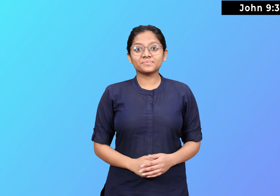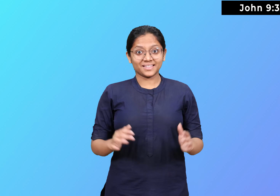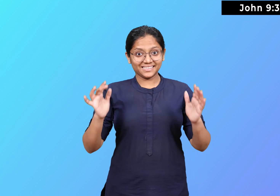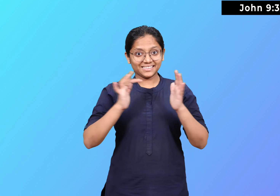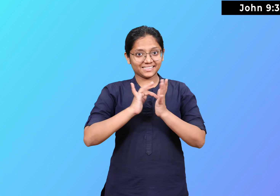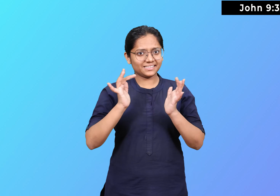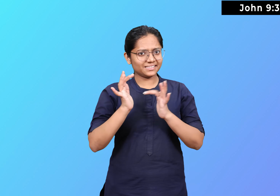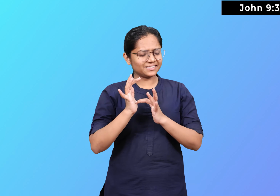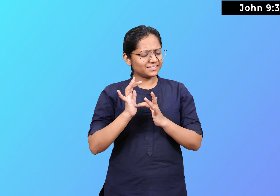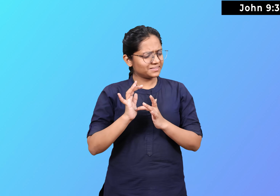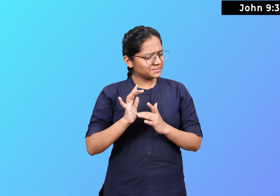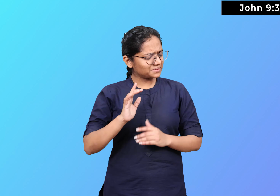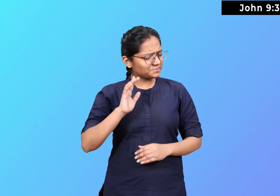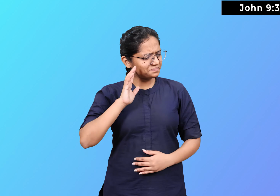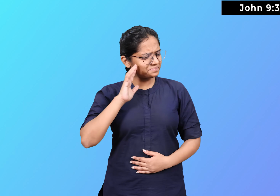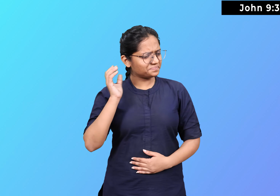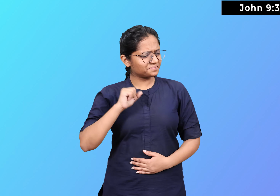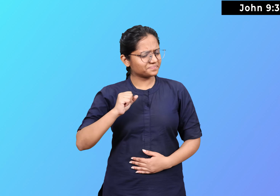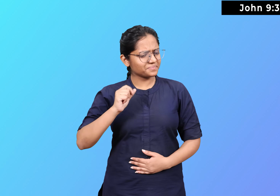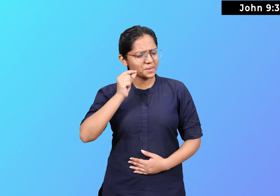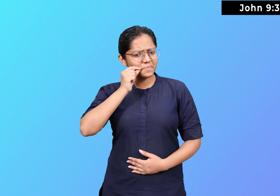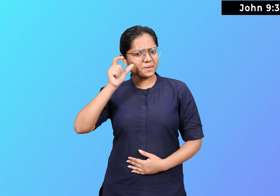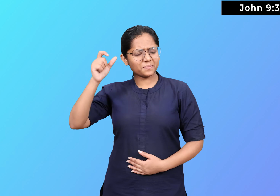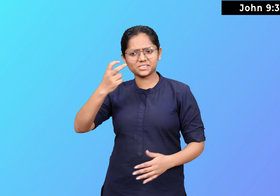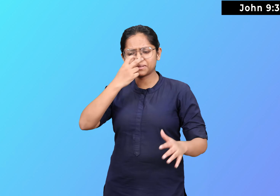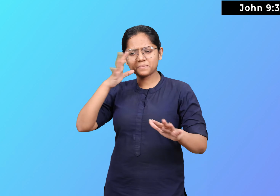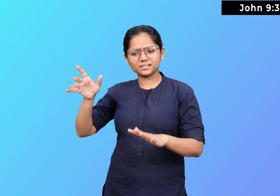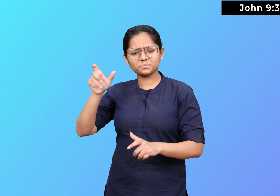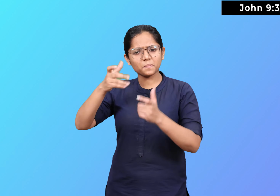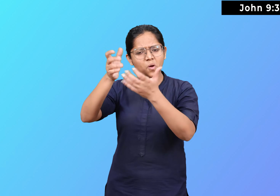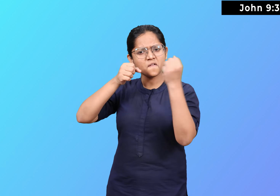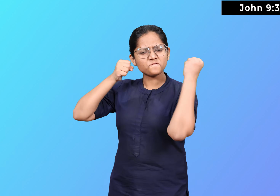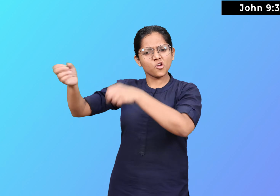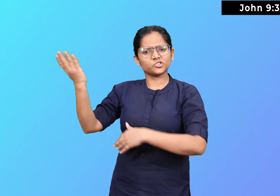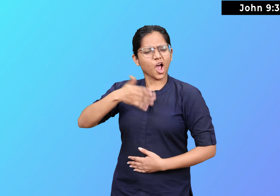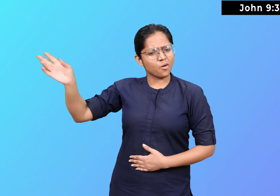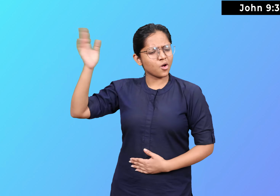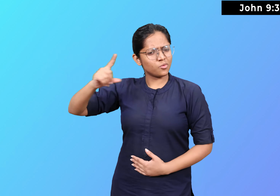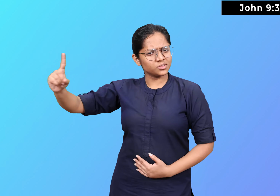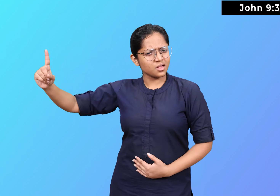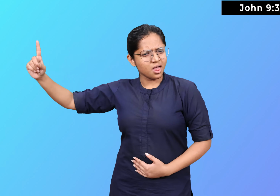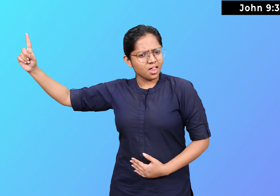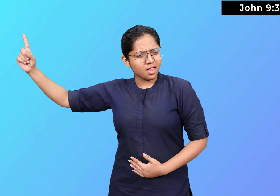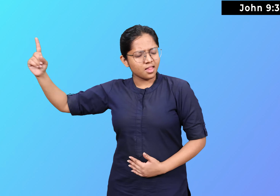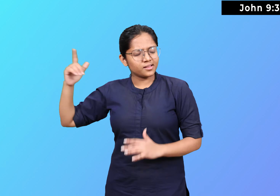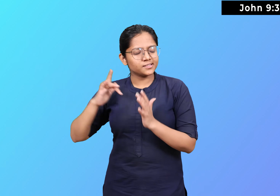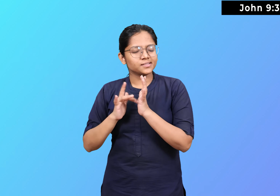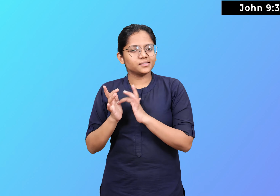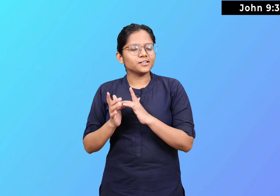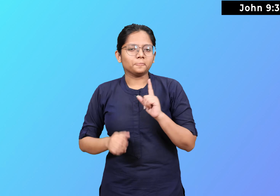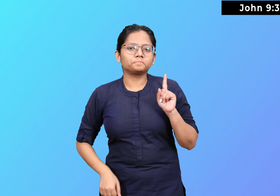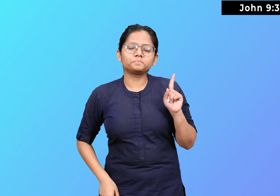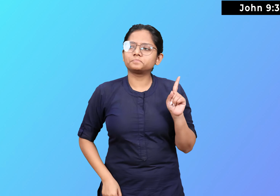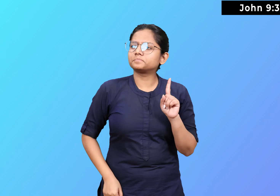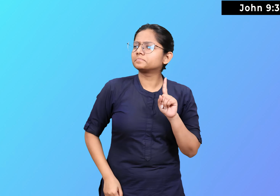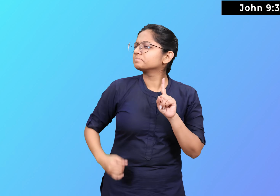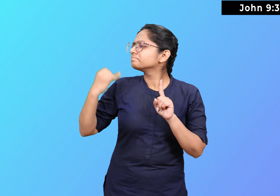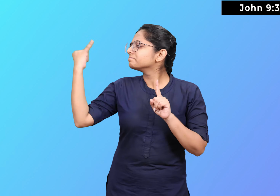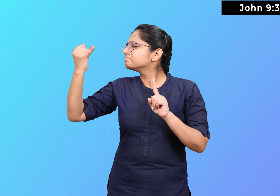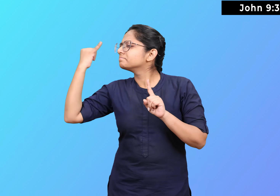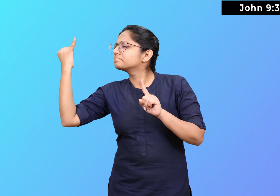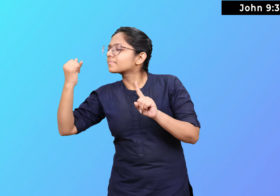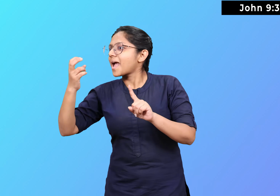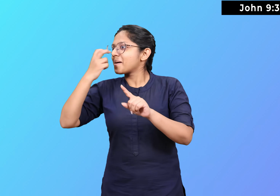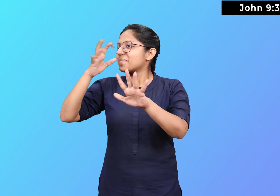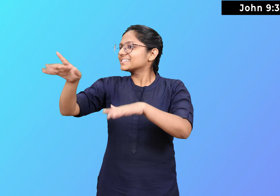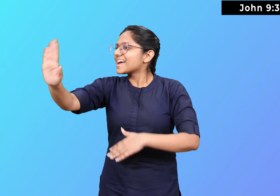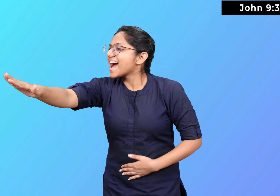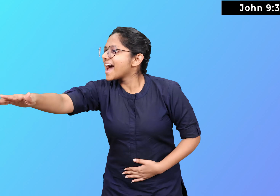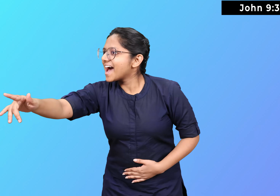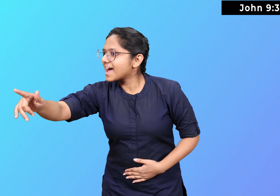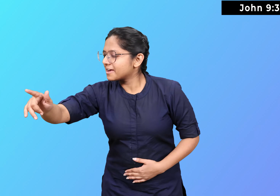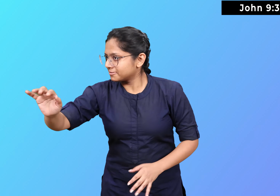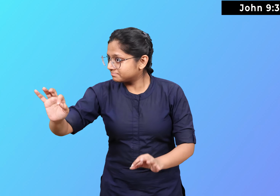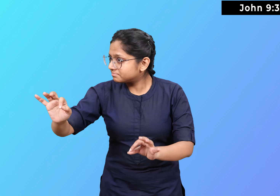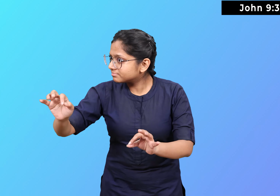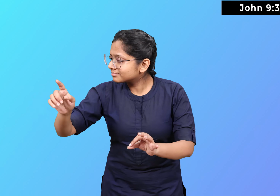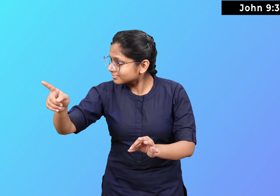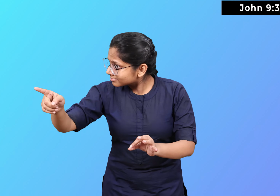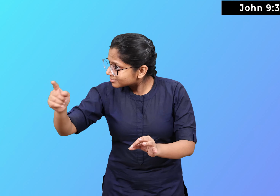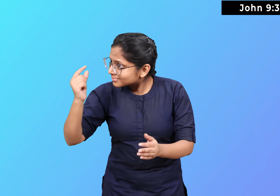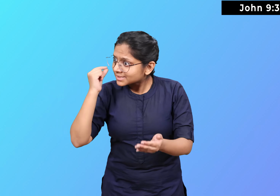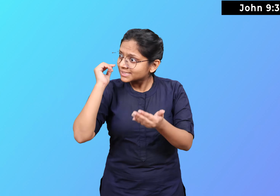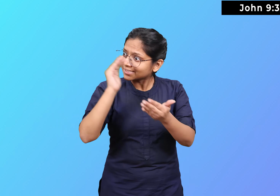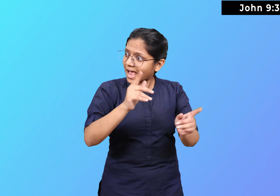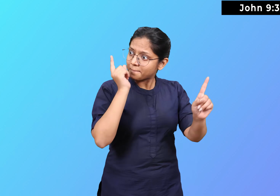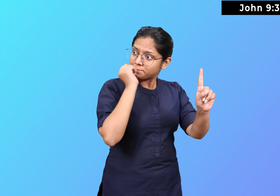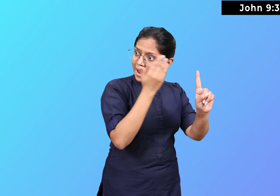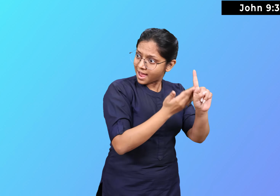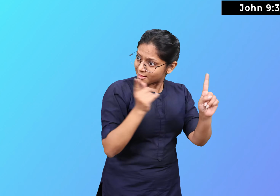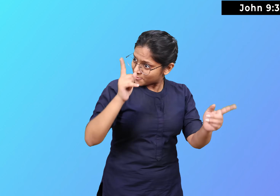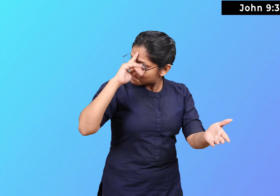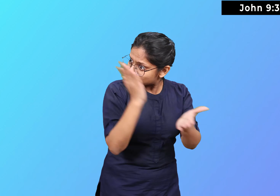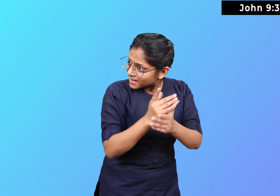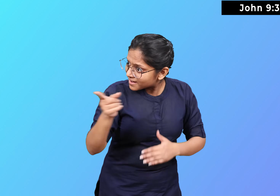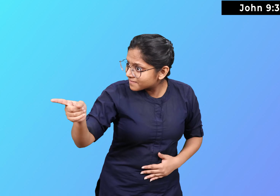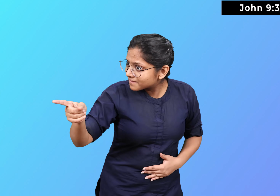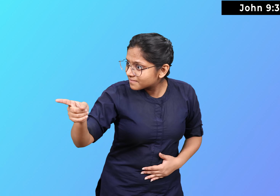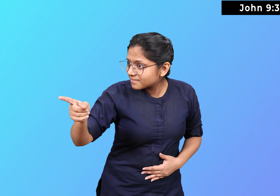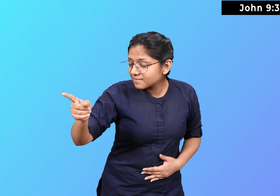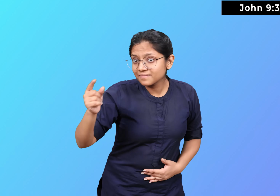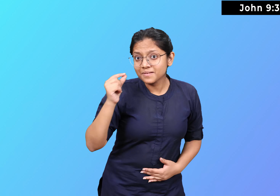When Jesus heard that they had forced the man to leave, he found him and asked him, “Do you believe in the Son of Man?”